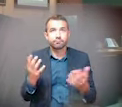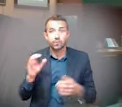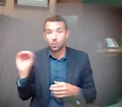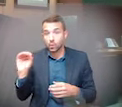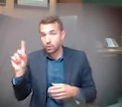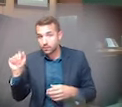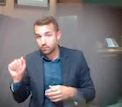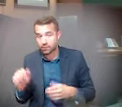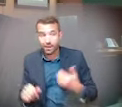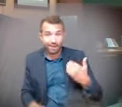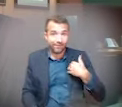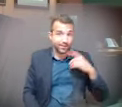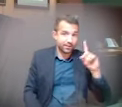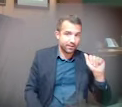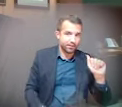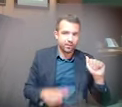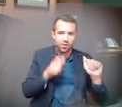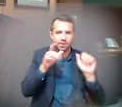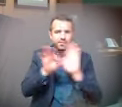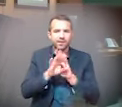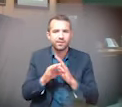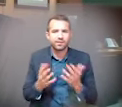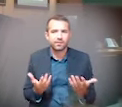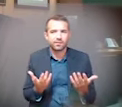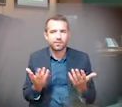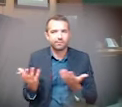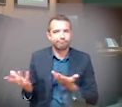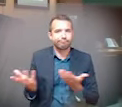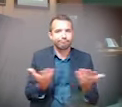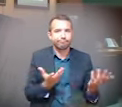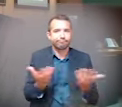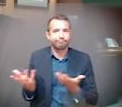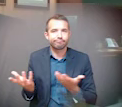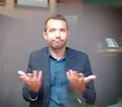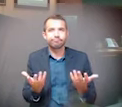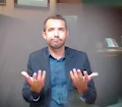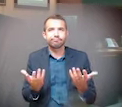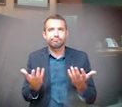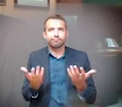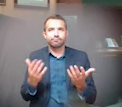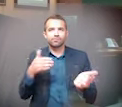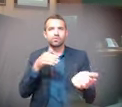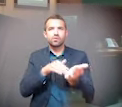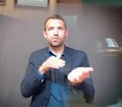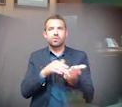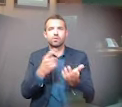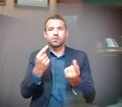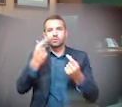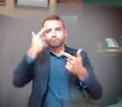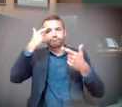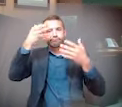a disability should receive that over the person who has a disability.